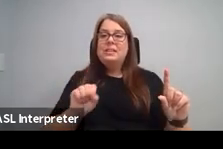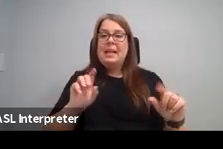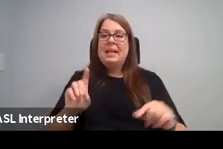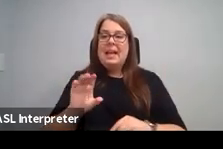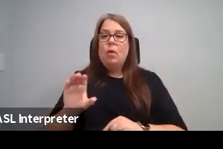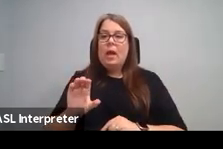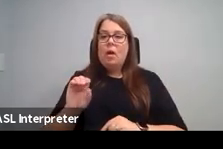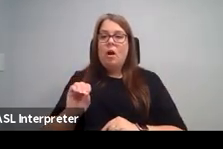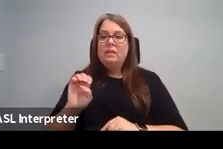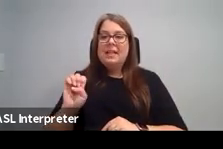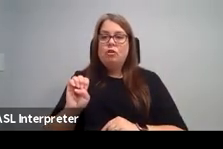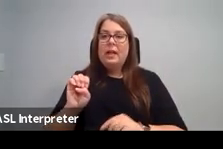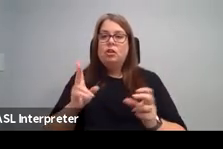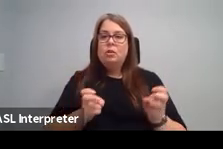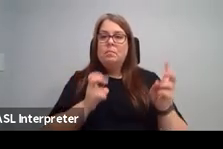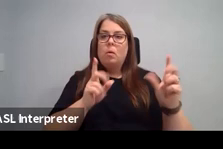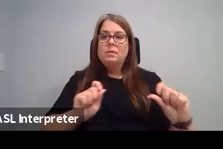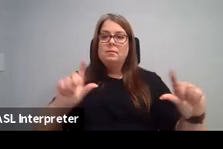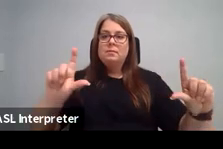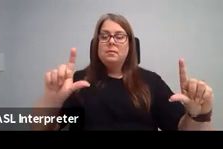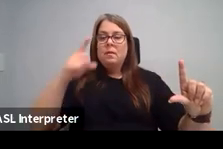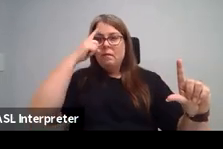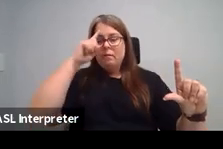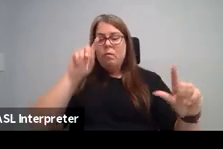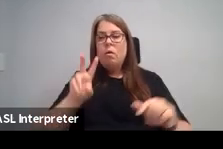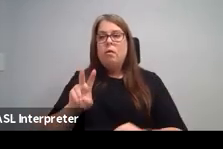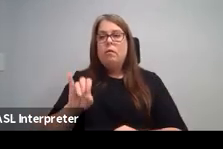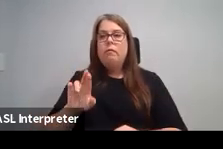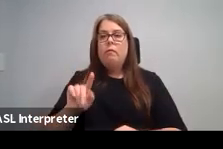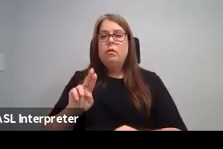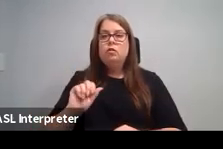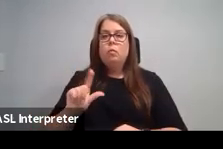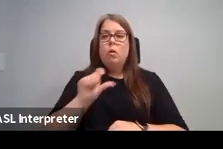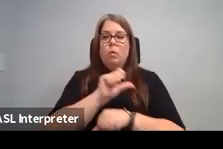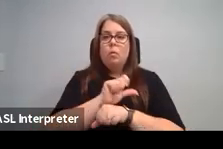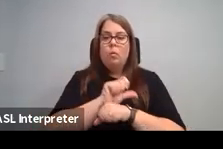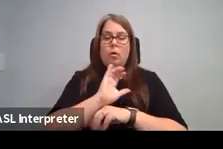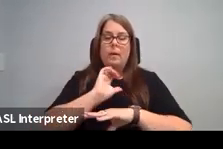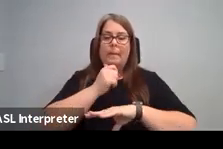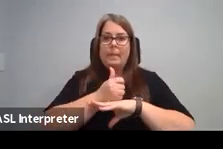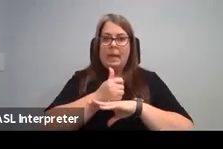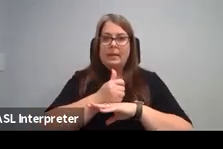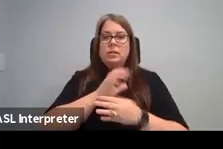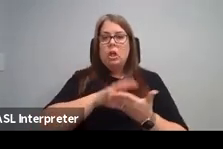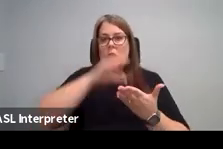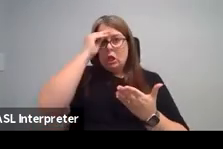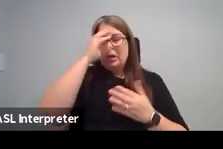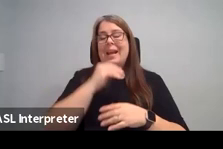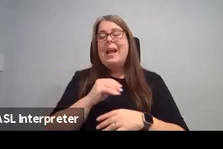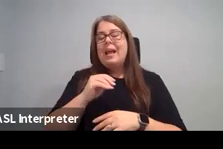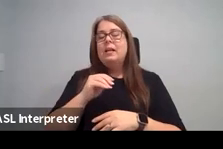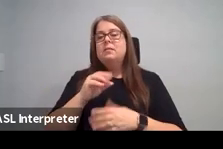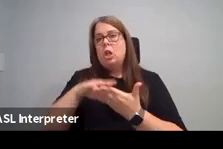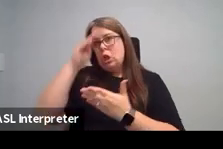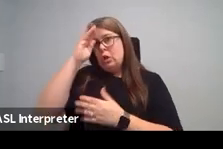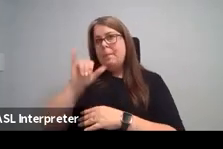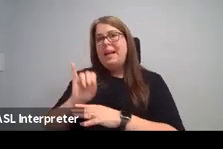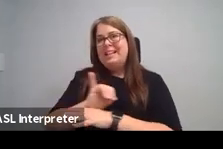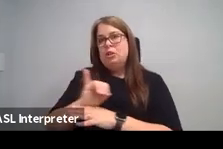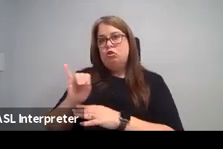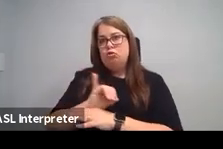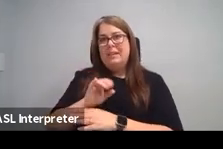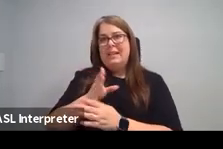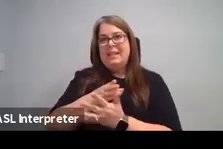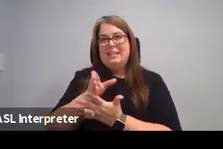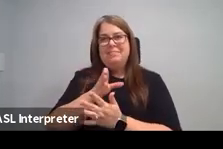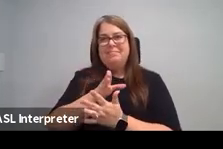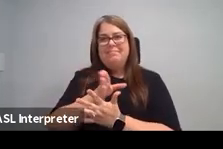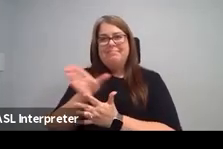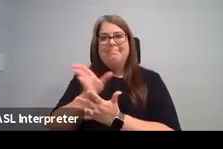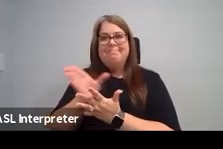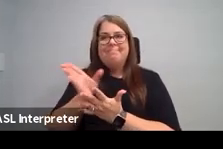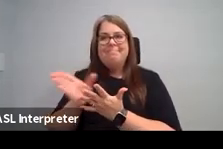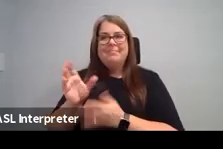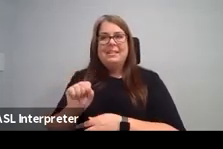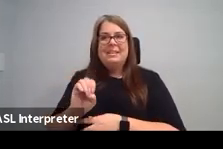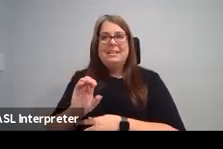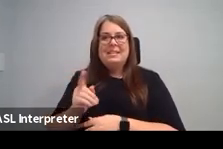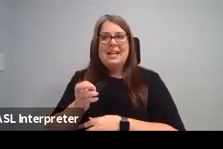Allison Frenzel : Put up for their virtual work based learning and distance learning resources by industry sector. So you click specifically on the sector, you're looking for and you will have access to the documents, we've been talking about.